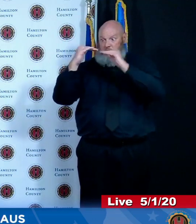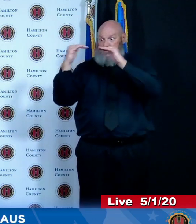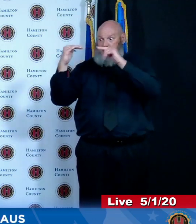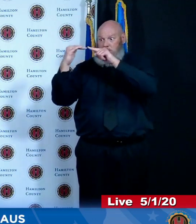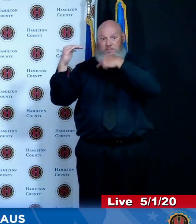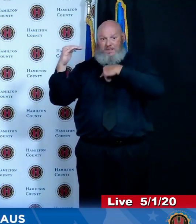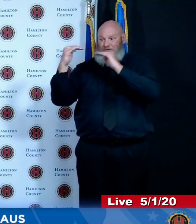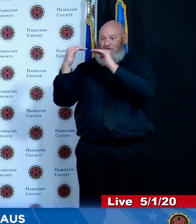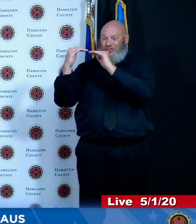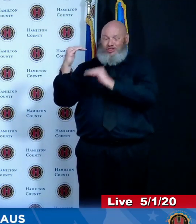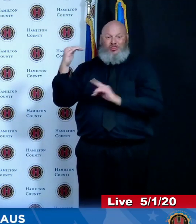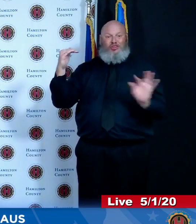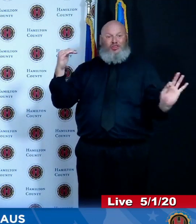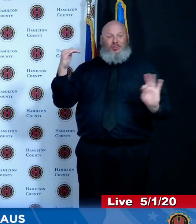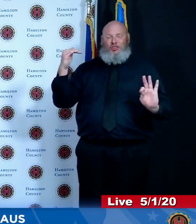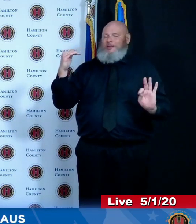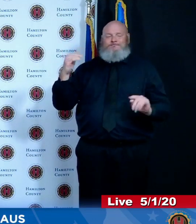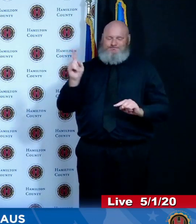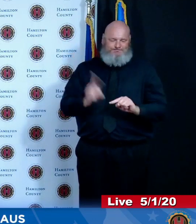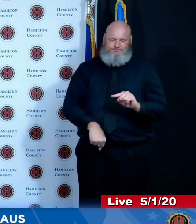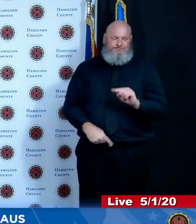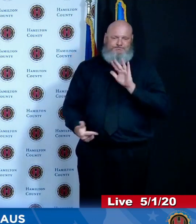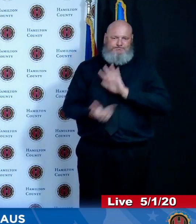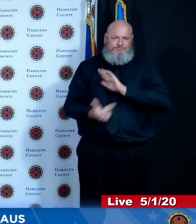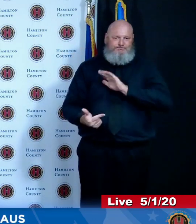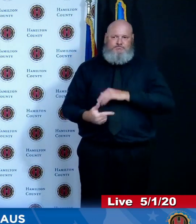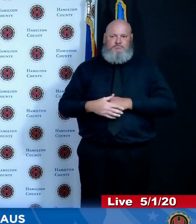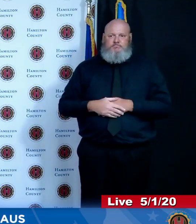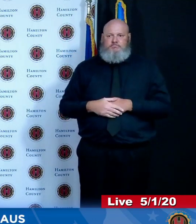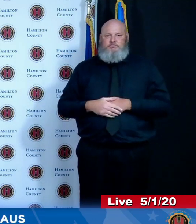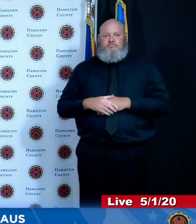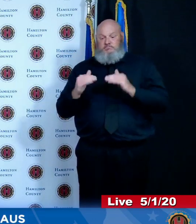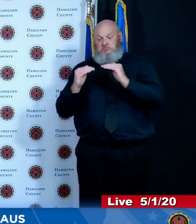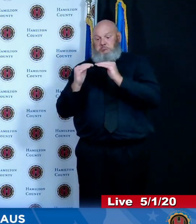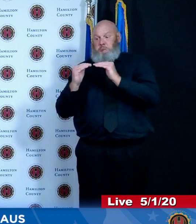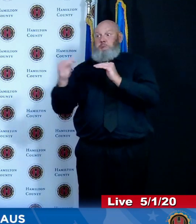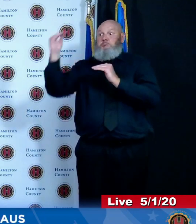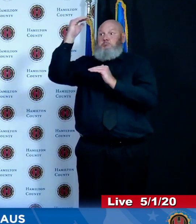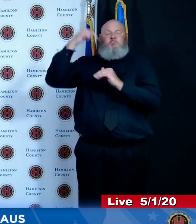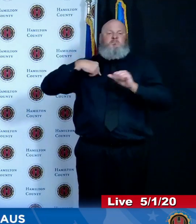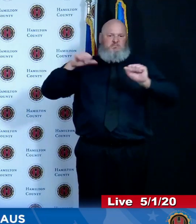bit of heat for decisions that are being made elsewhere so again he could be